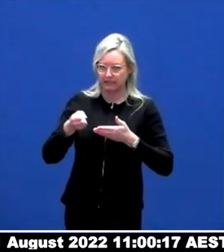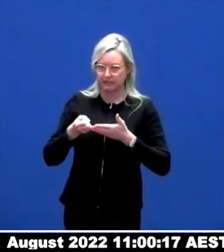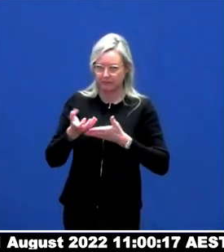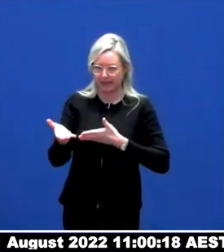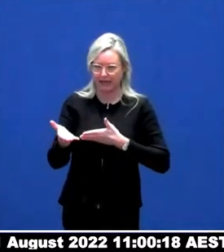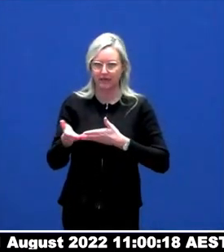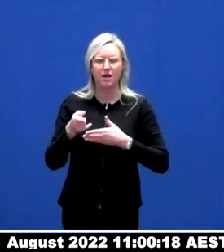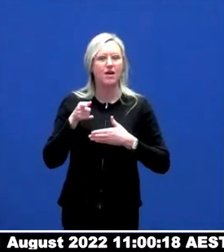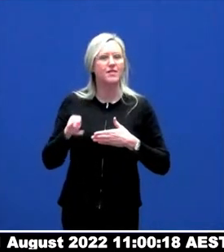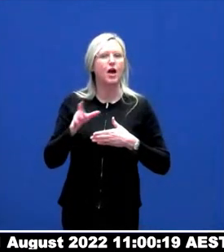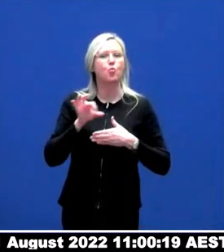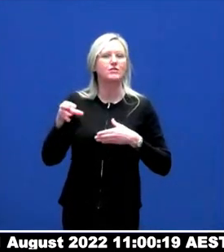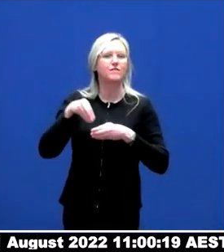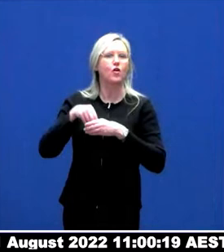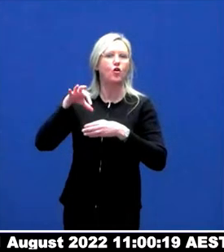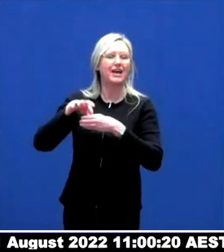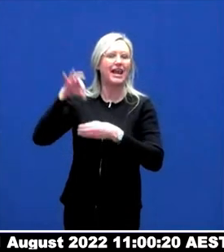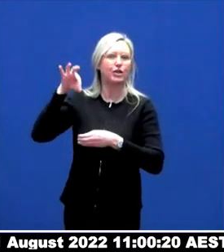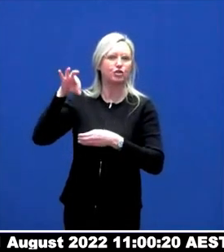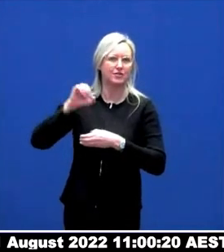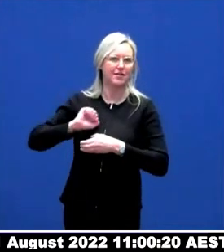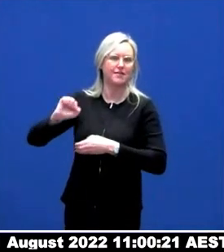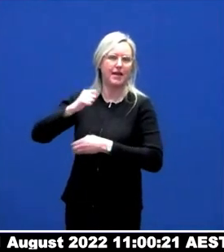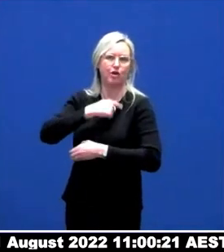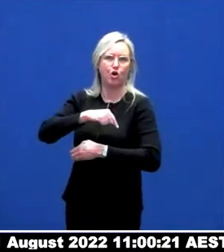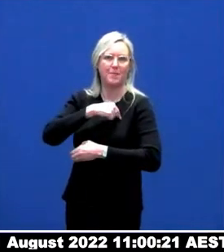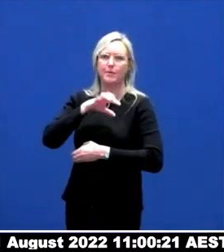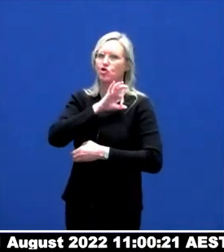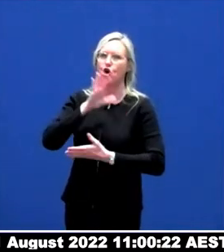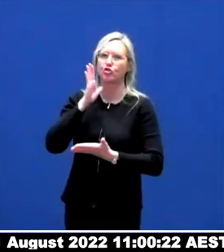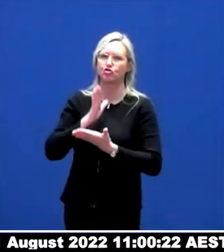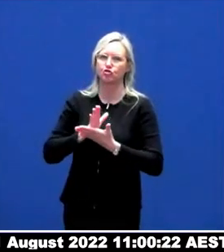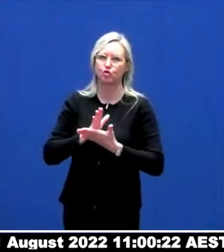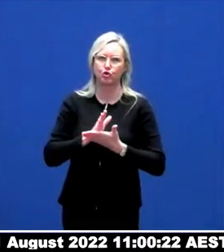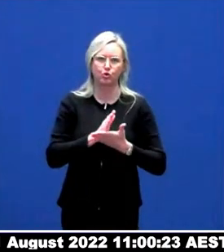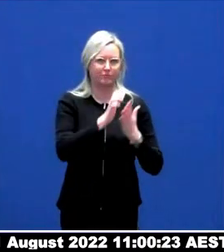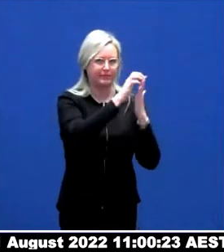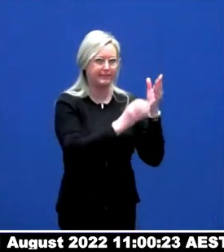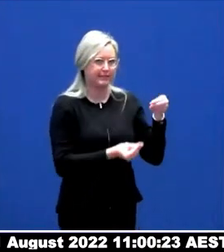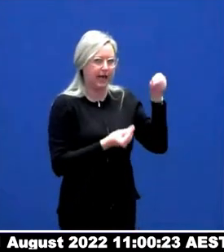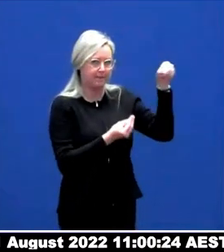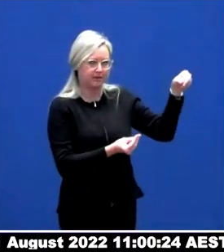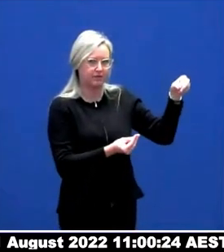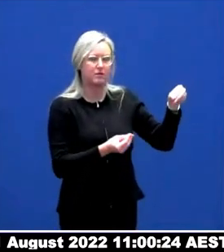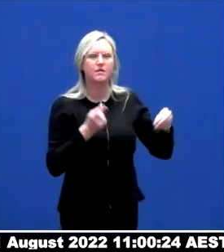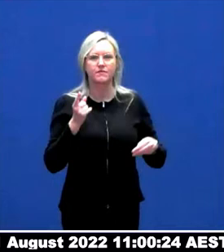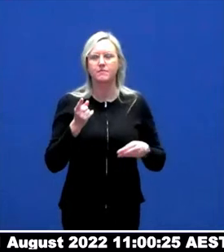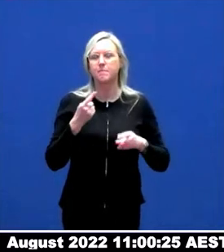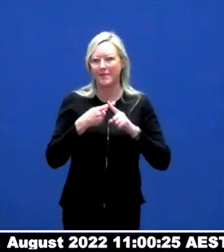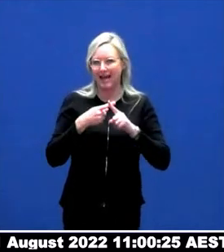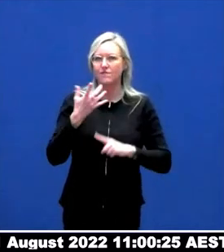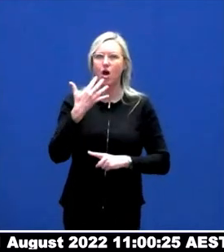commitment, not an actual statement and the $500 million is actually the shortfall gap